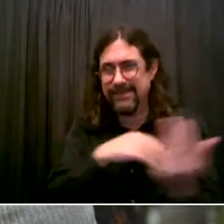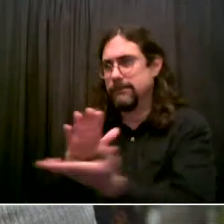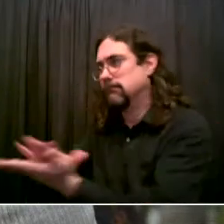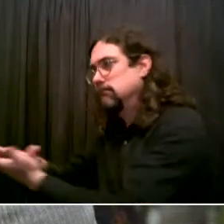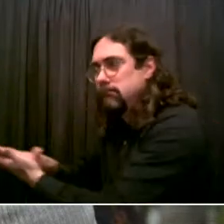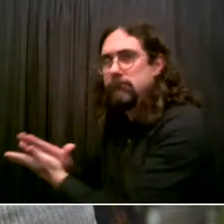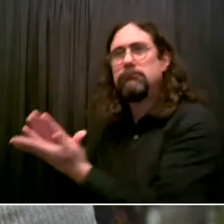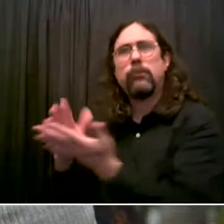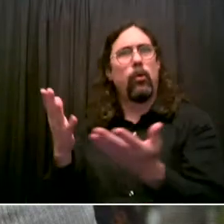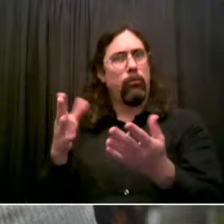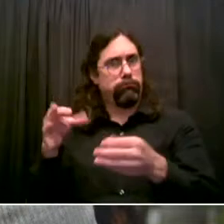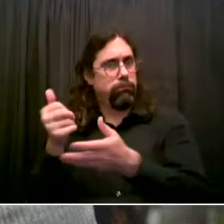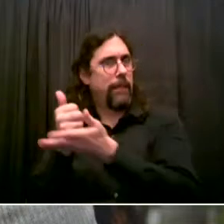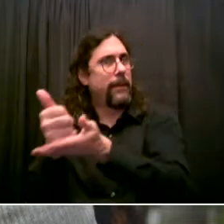OBVIOUSLY THE SPECIALIZED BEDS